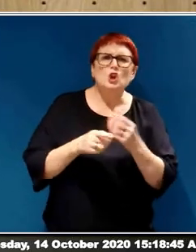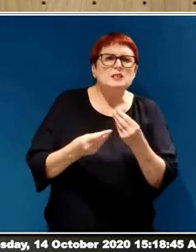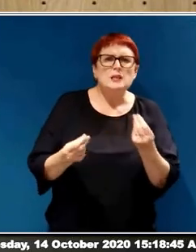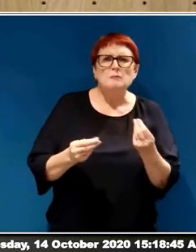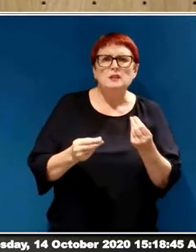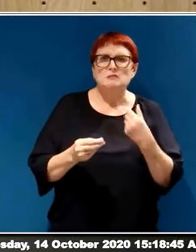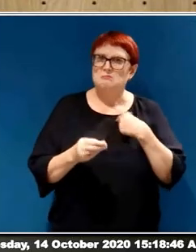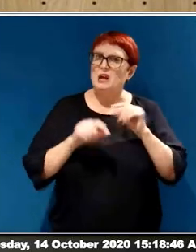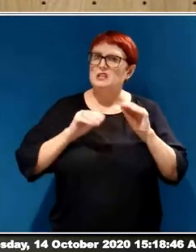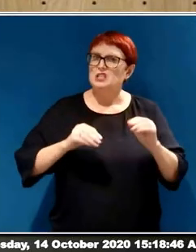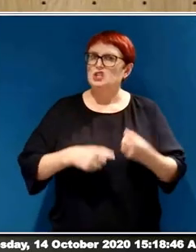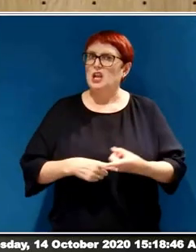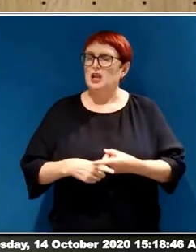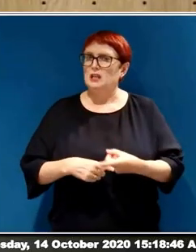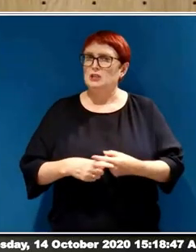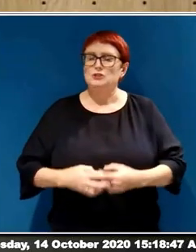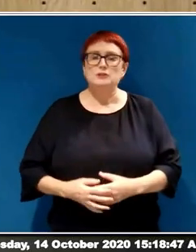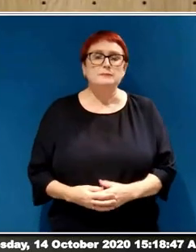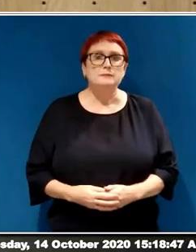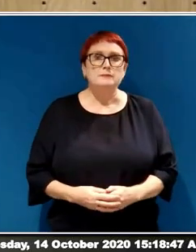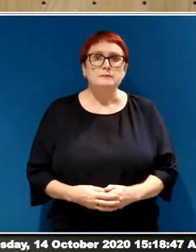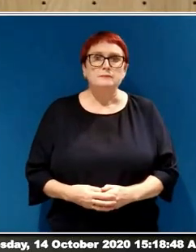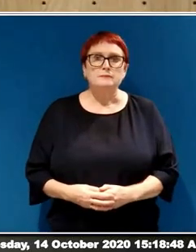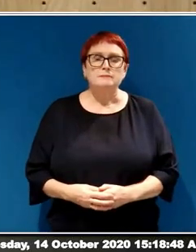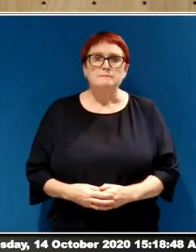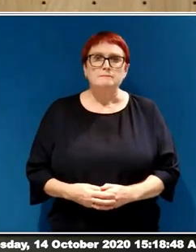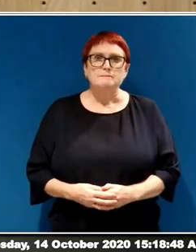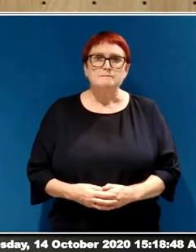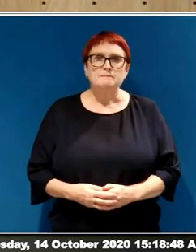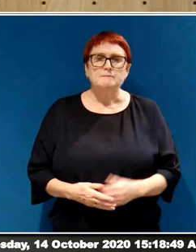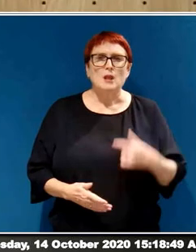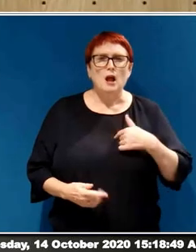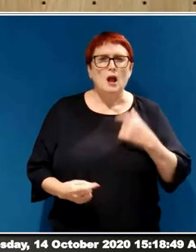about those students for whom literacy is difficult and I will be thinking